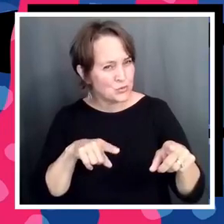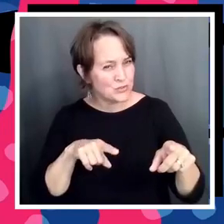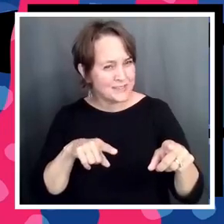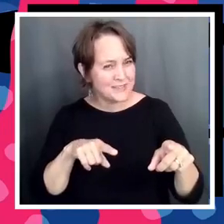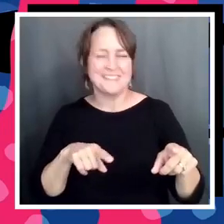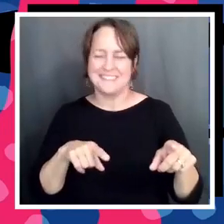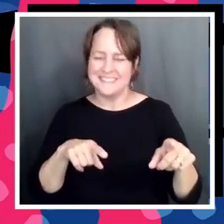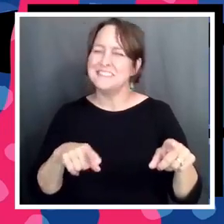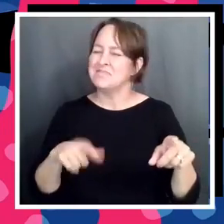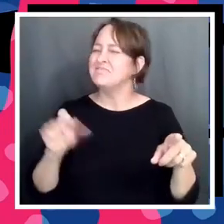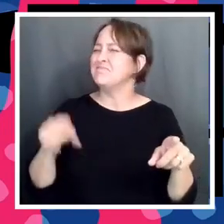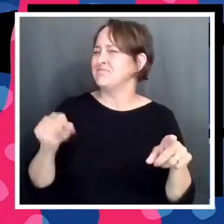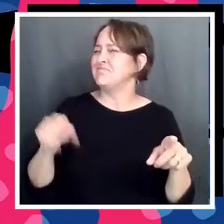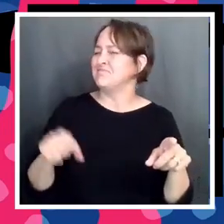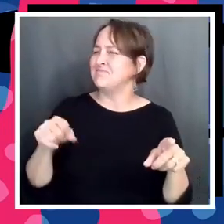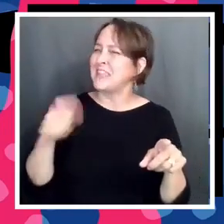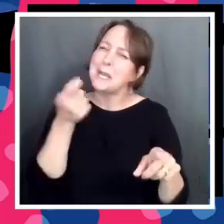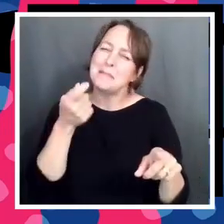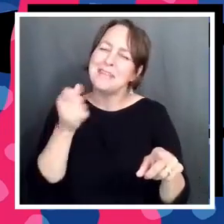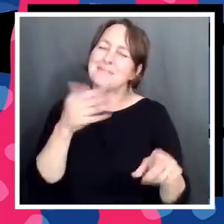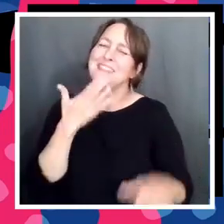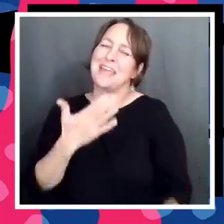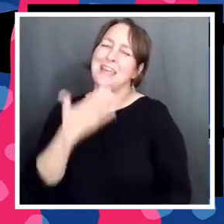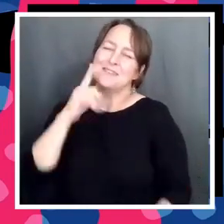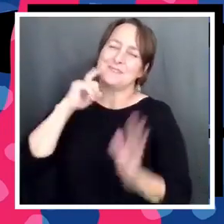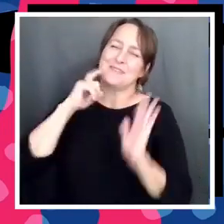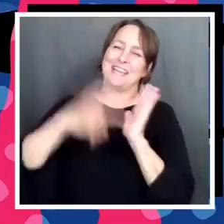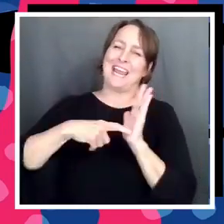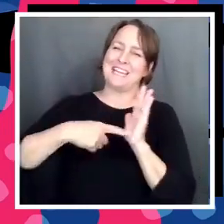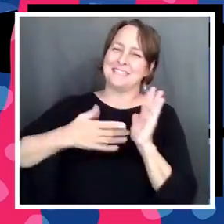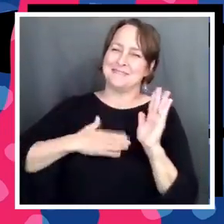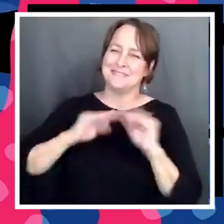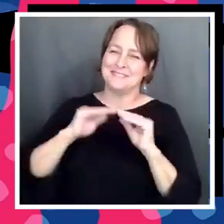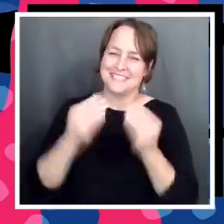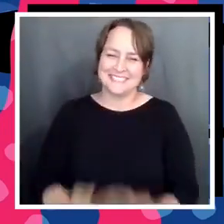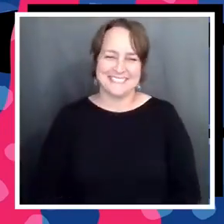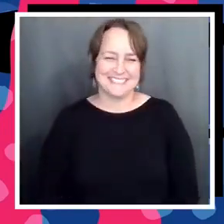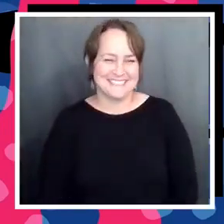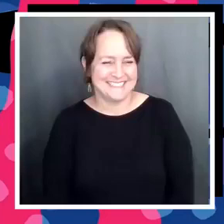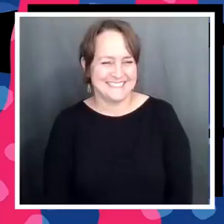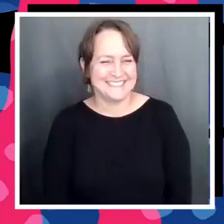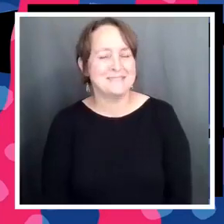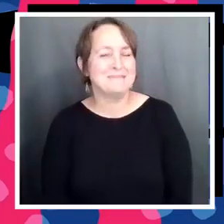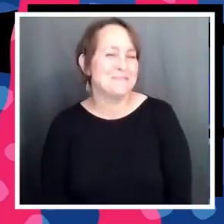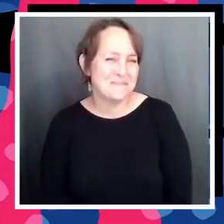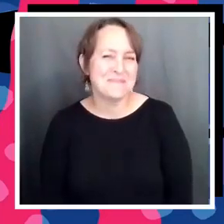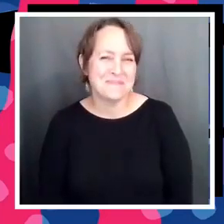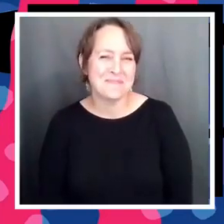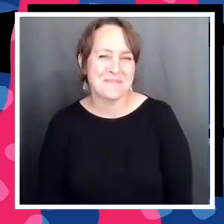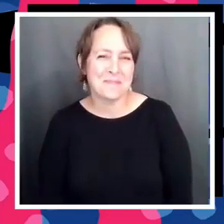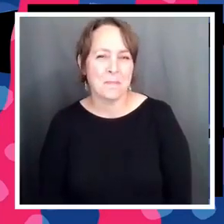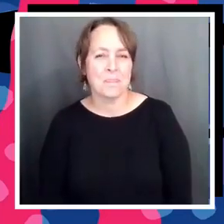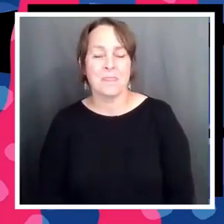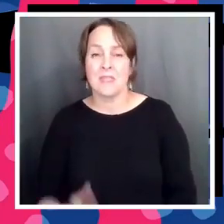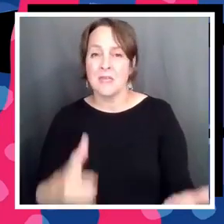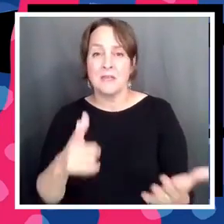COMMON SENSE MEDIA, MOMS RISING.